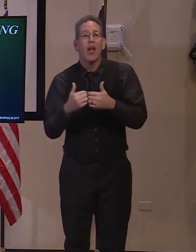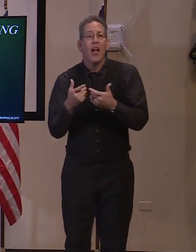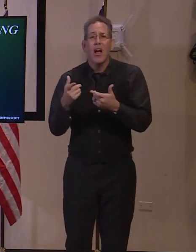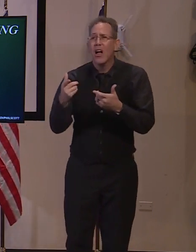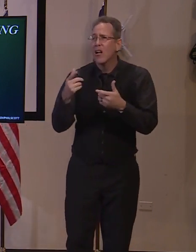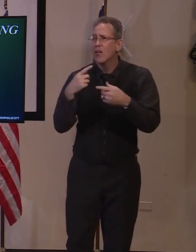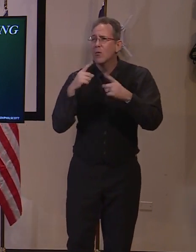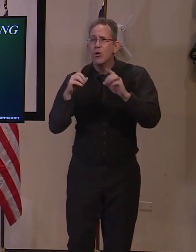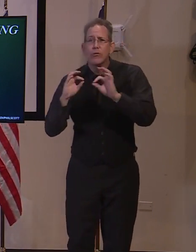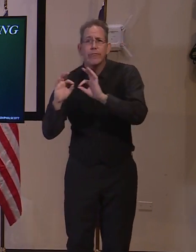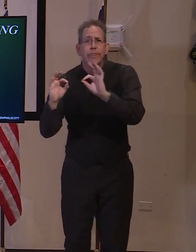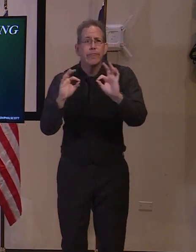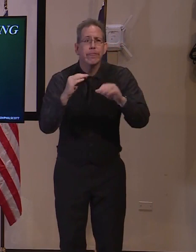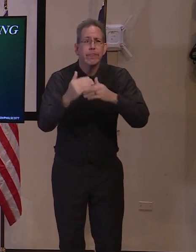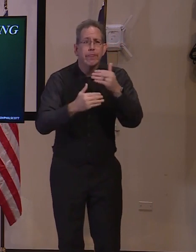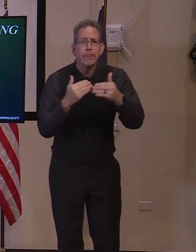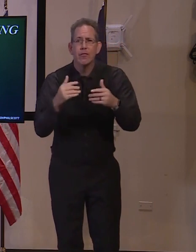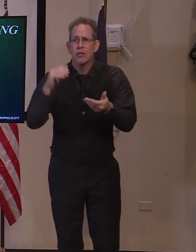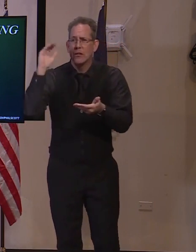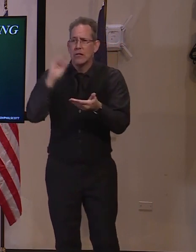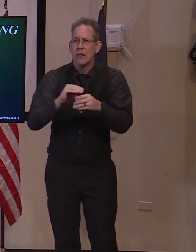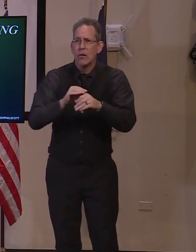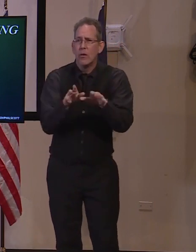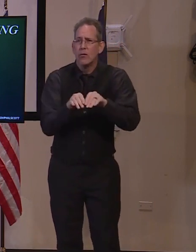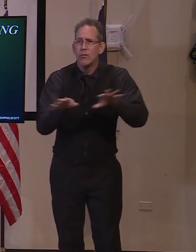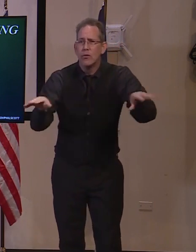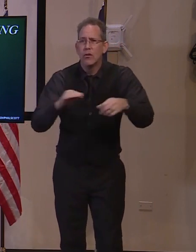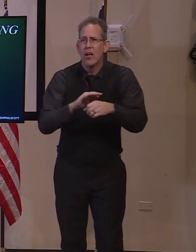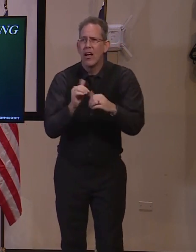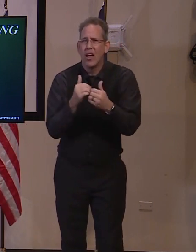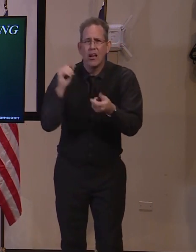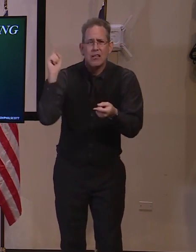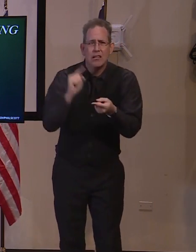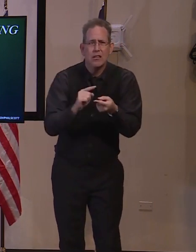work to secure tens of thousands of rapid tests to give out to Vermonters